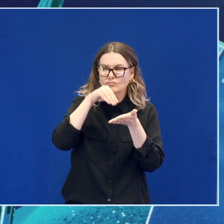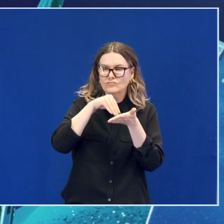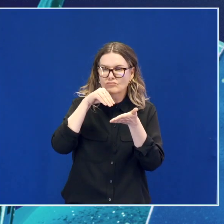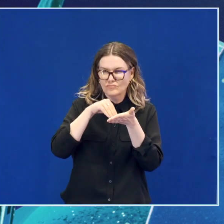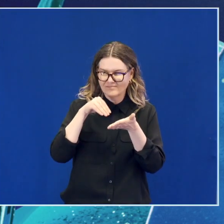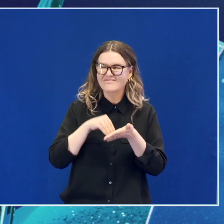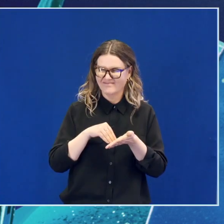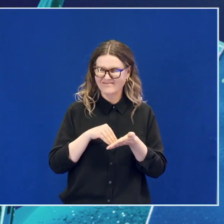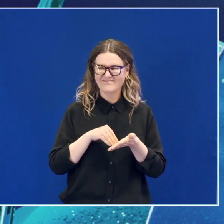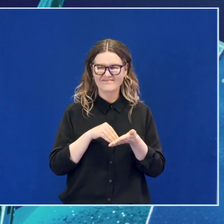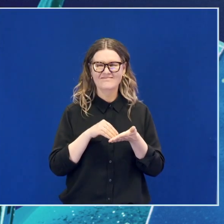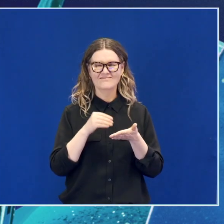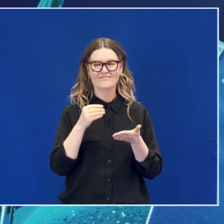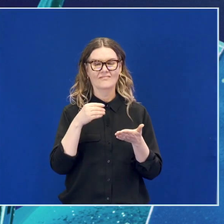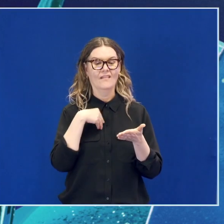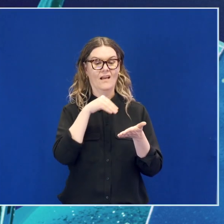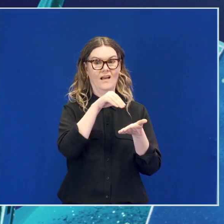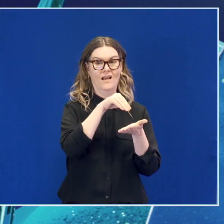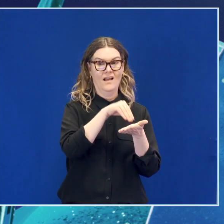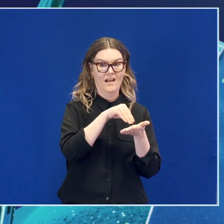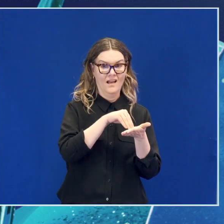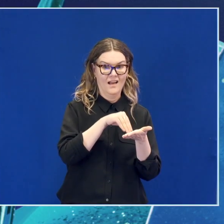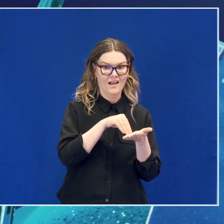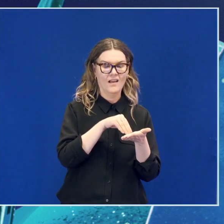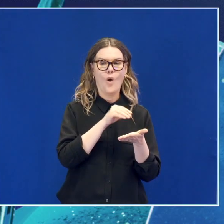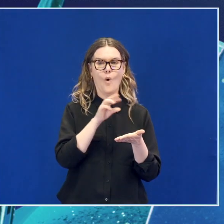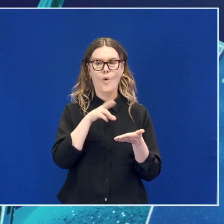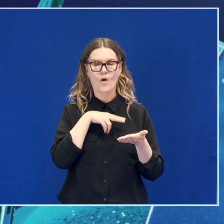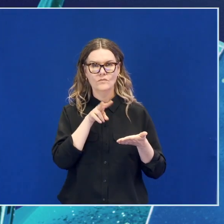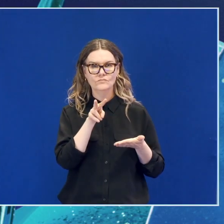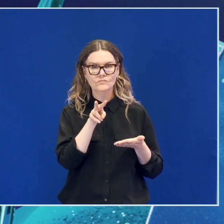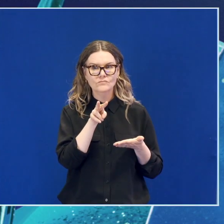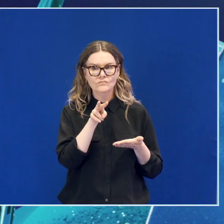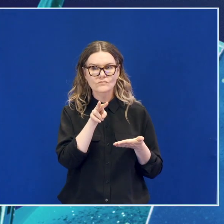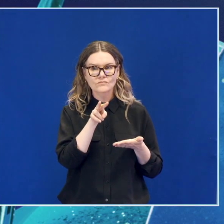Because I turned on recap in Teams, which takes notes